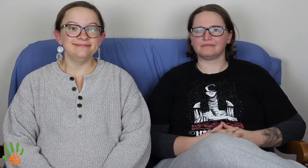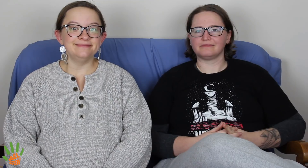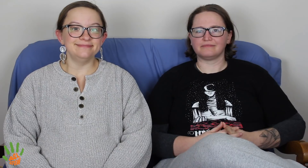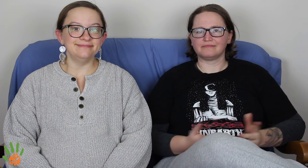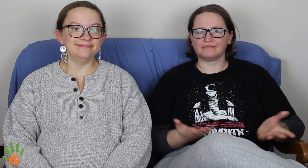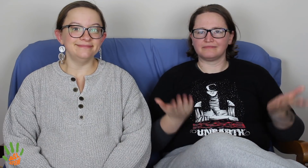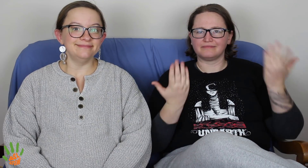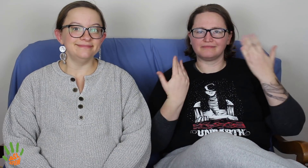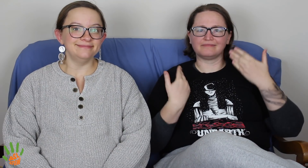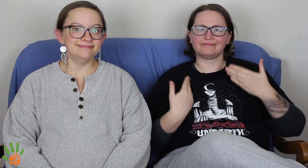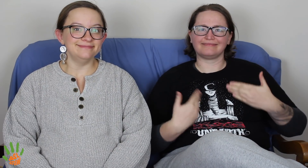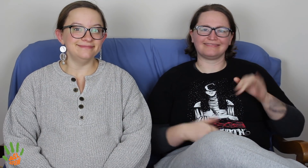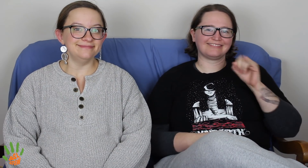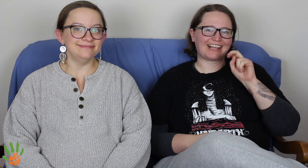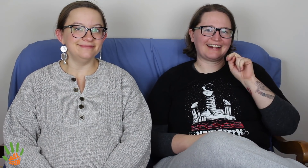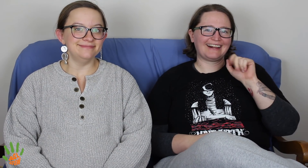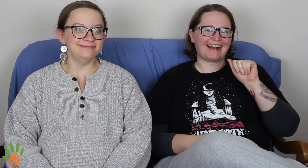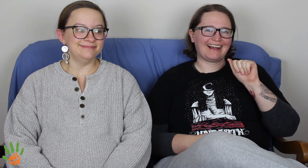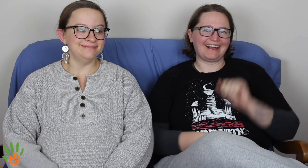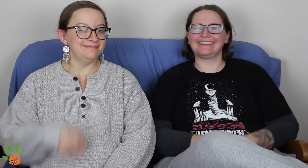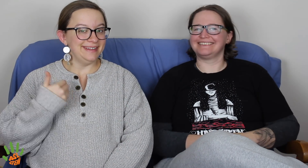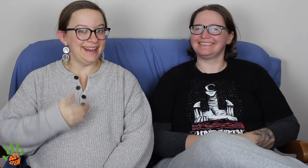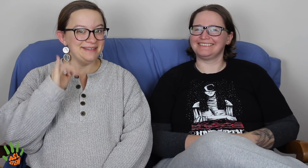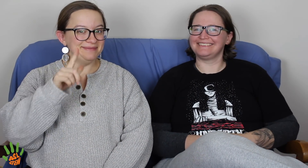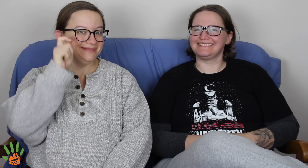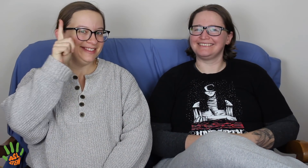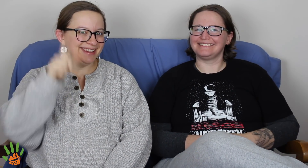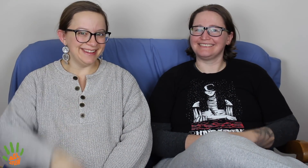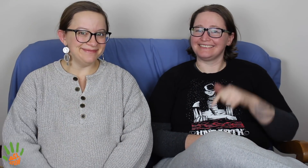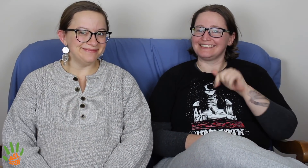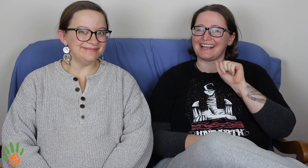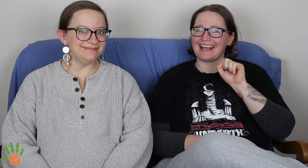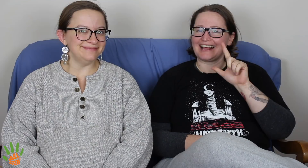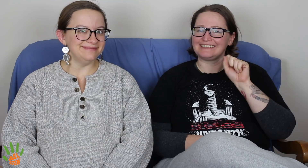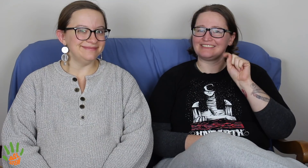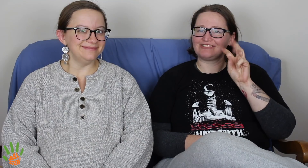[JE] Hello, I'm Jenna... [JI] ...and I'm Jill. [JE] This is ASL Stew!